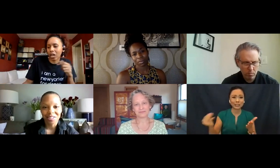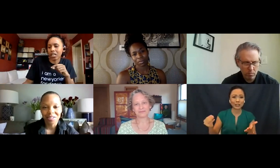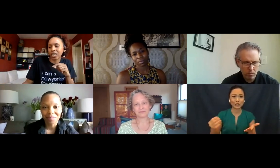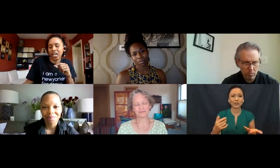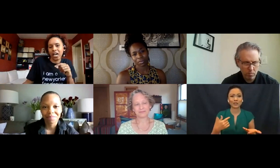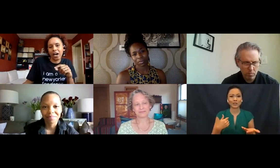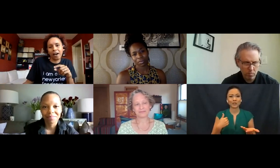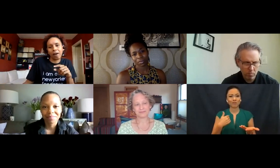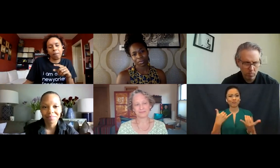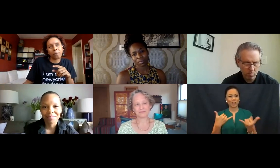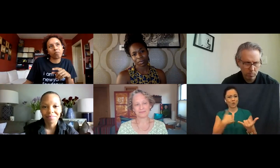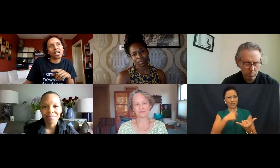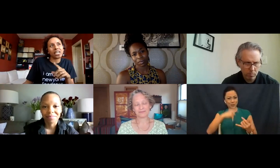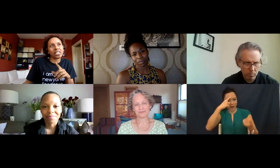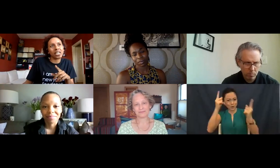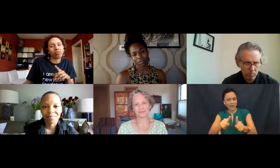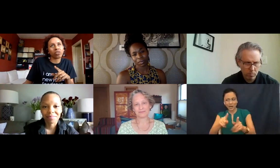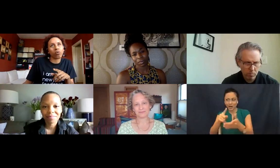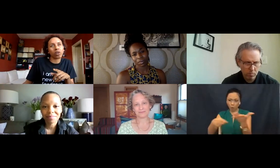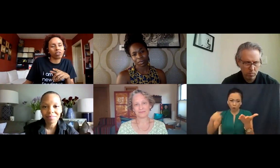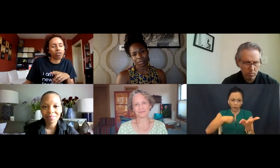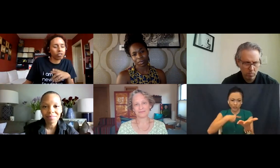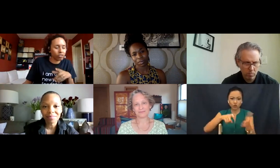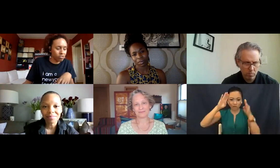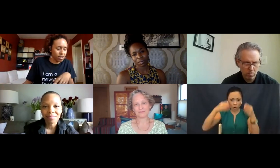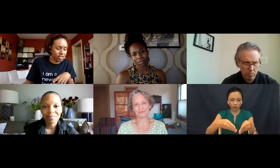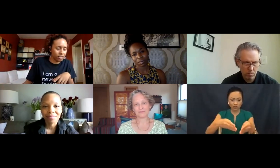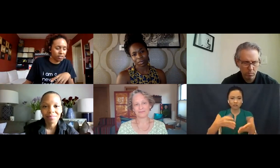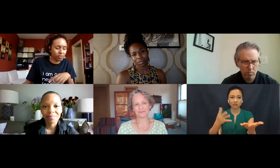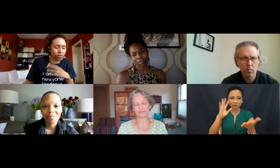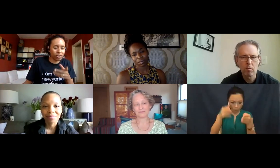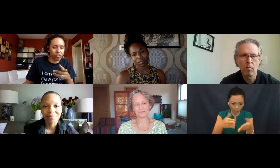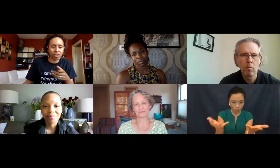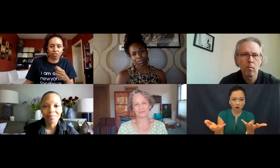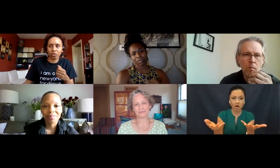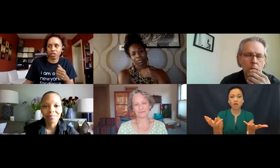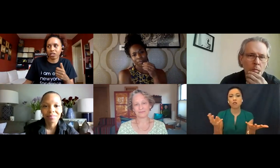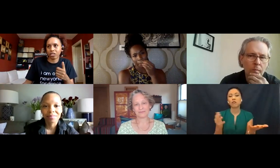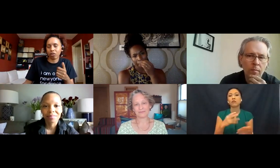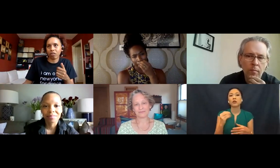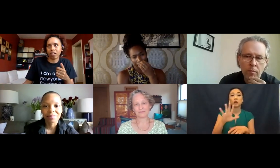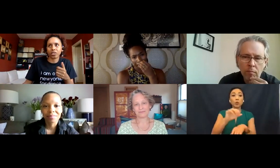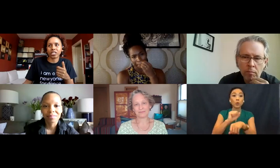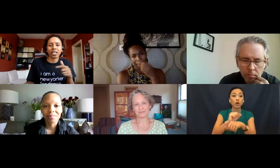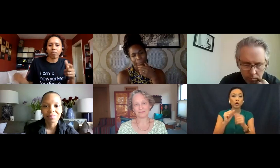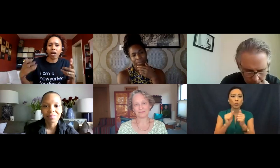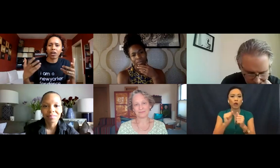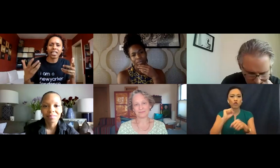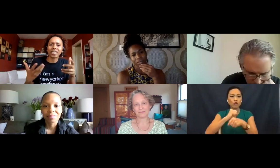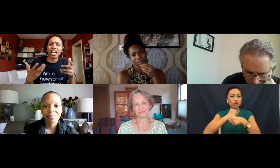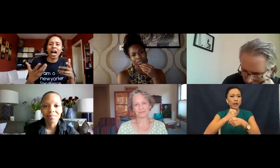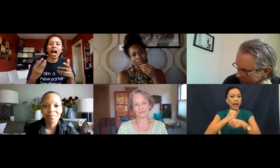be focusing on and the work that you're doing with creating new futures, Laura.